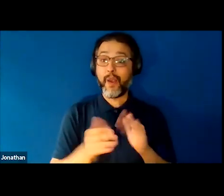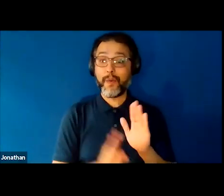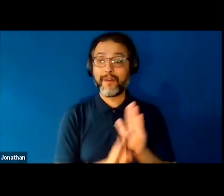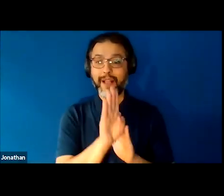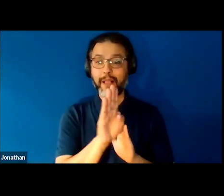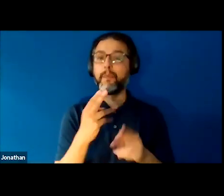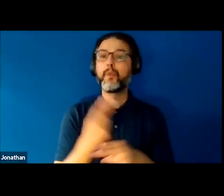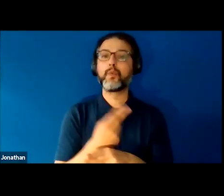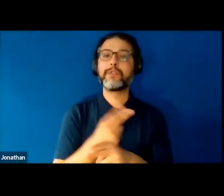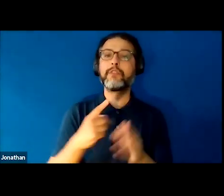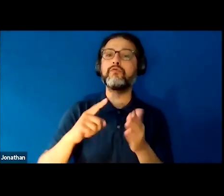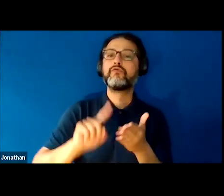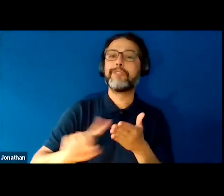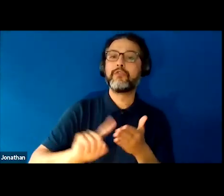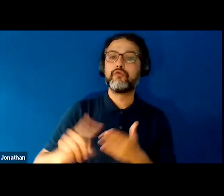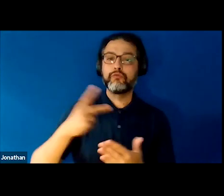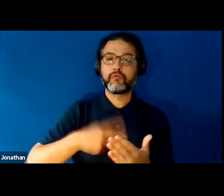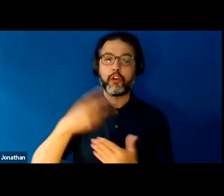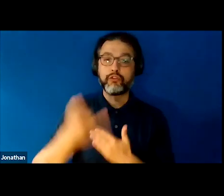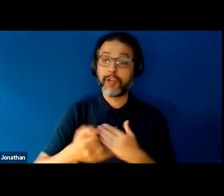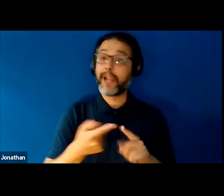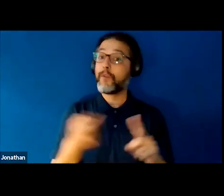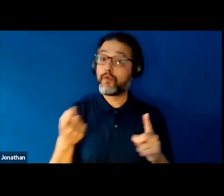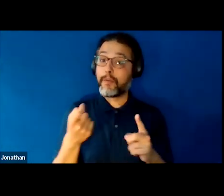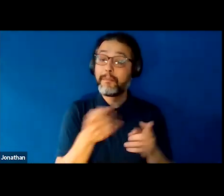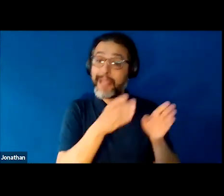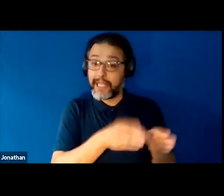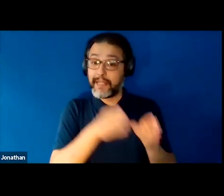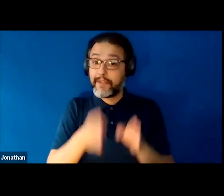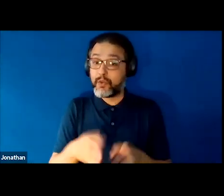and then also a group of students through the DeafSpace project at Gallaudet University.